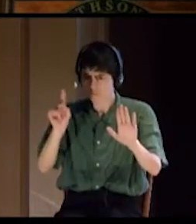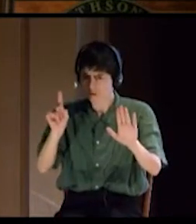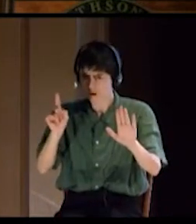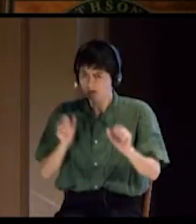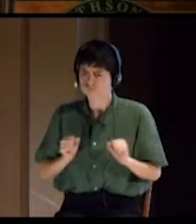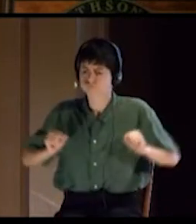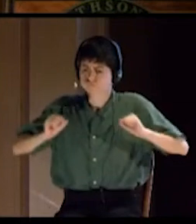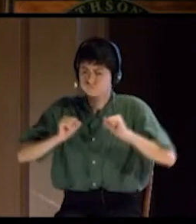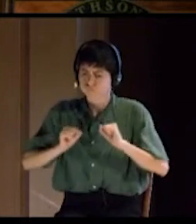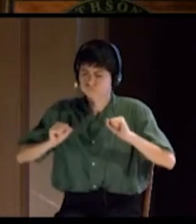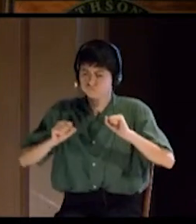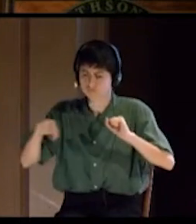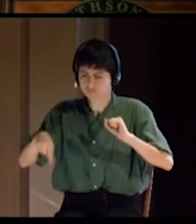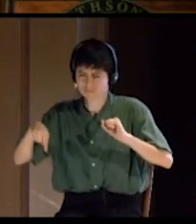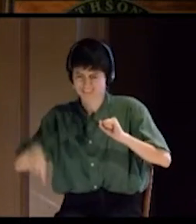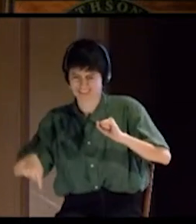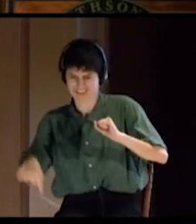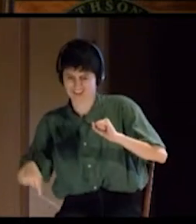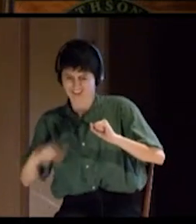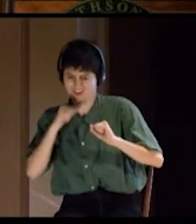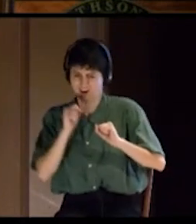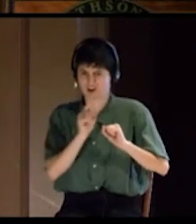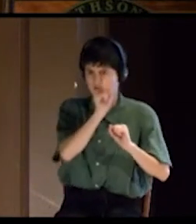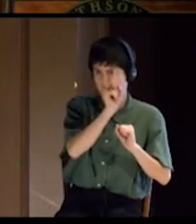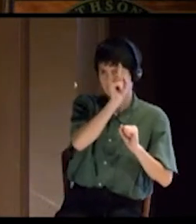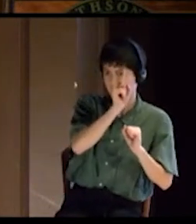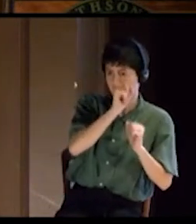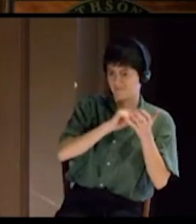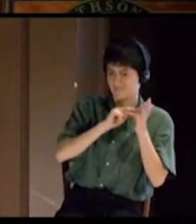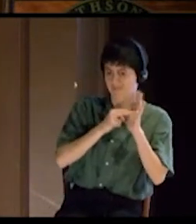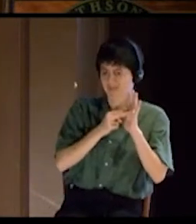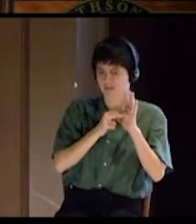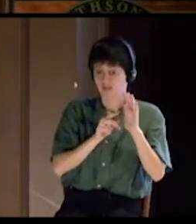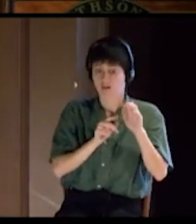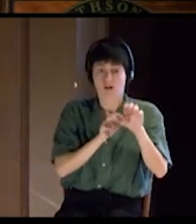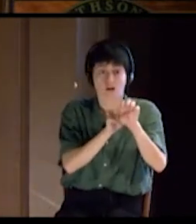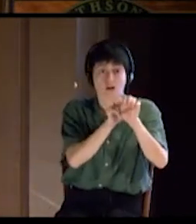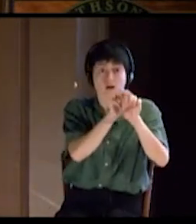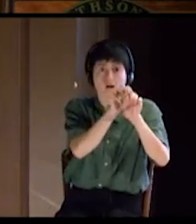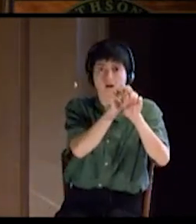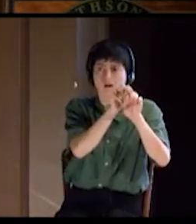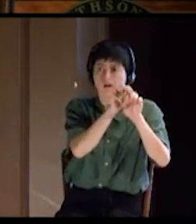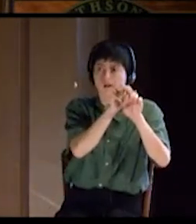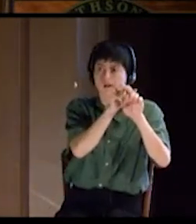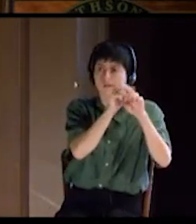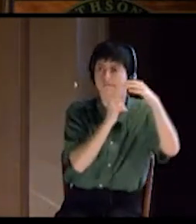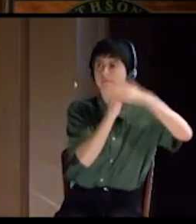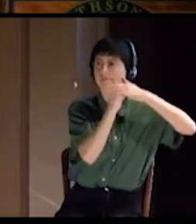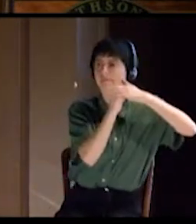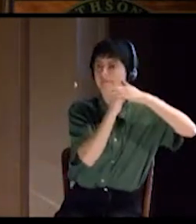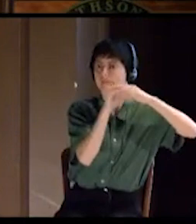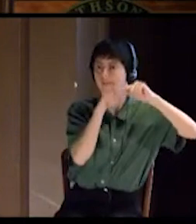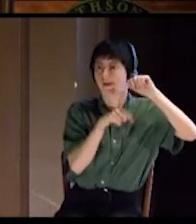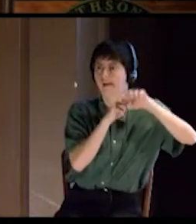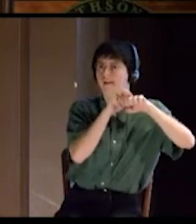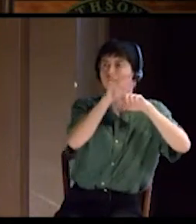So they're limited by how far they can go up. So previous research has shown